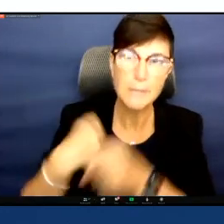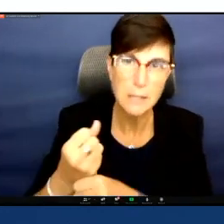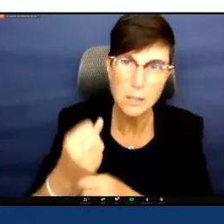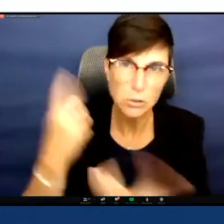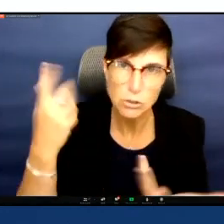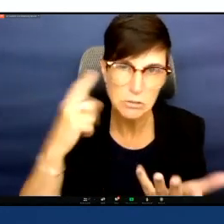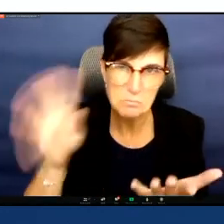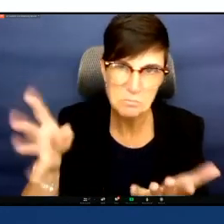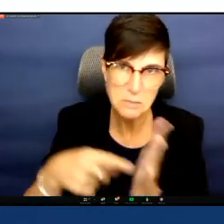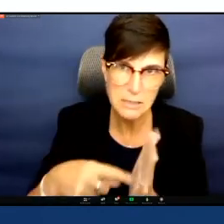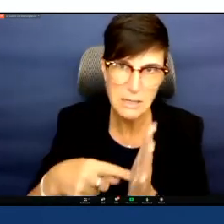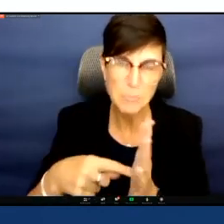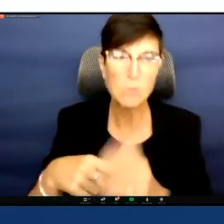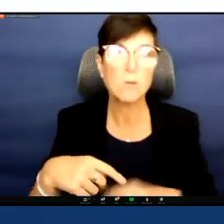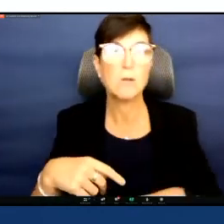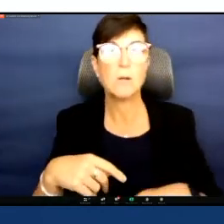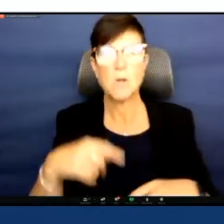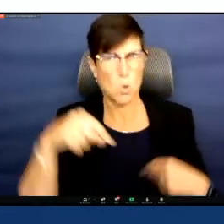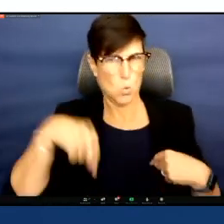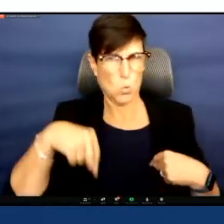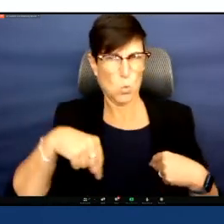in next year's budget, and I'll talk more about that later.